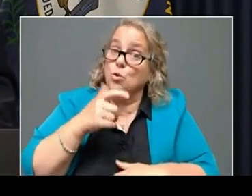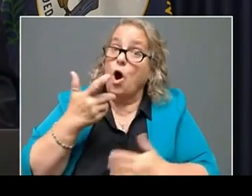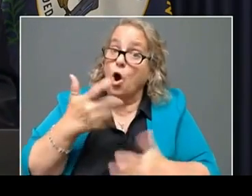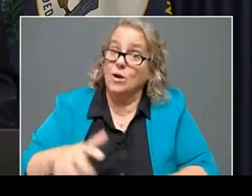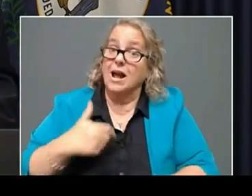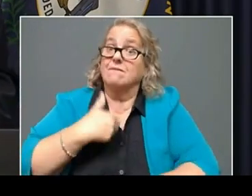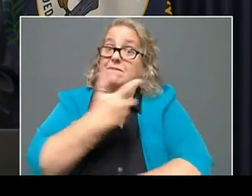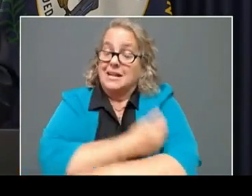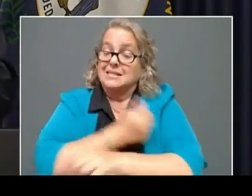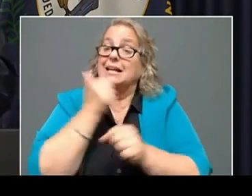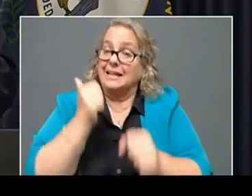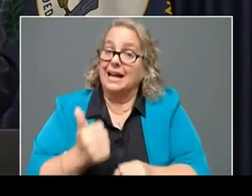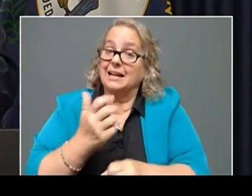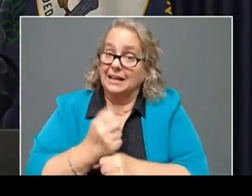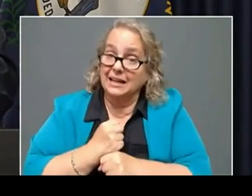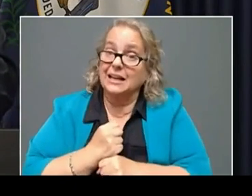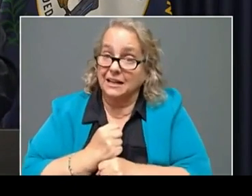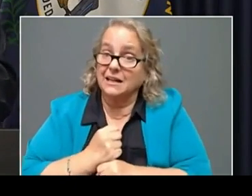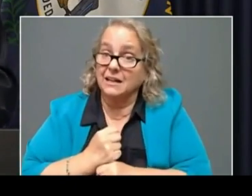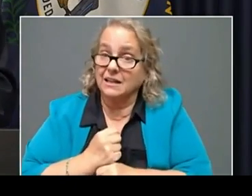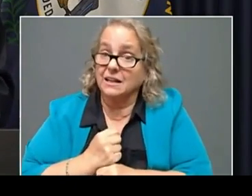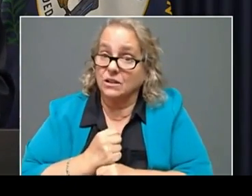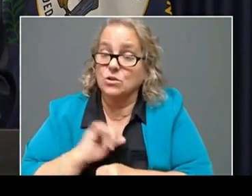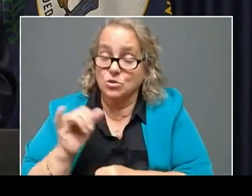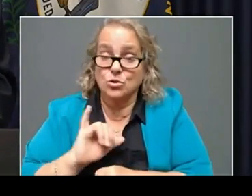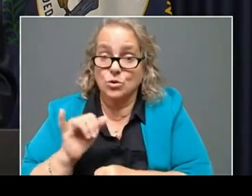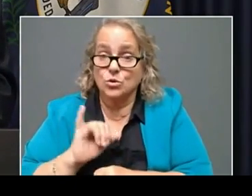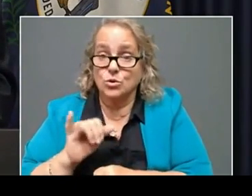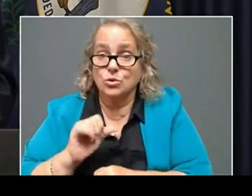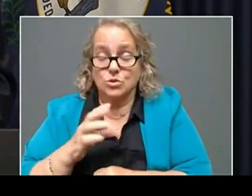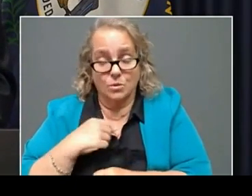smaller, but we can get you the direct numbers, anybody that's here that